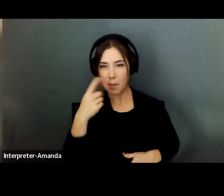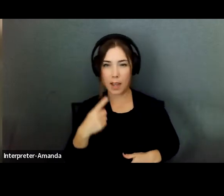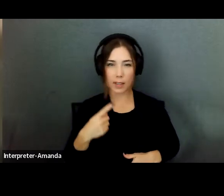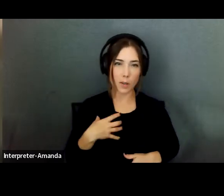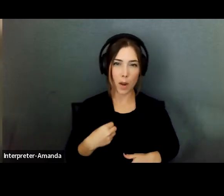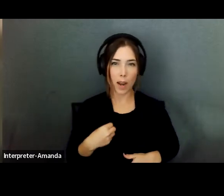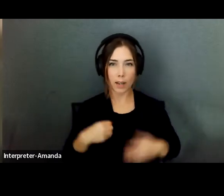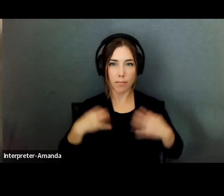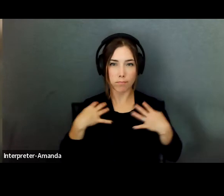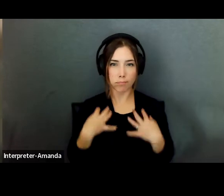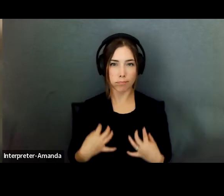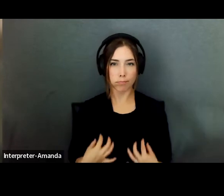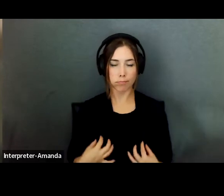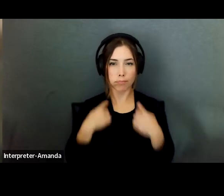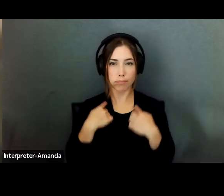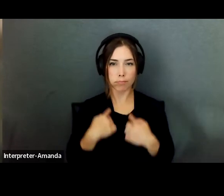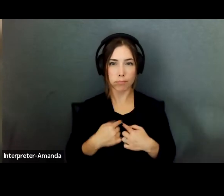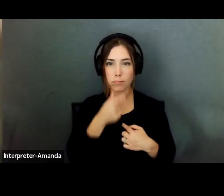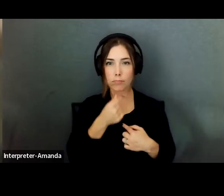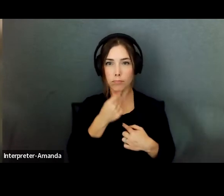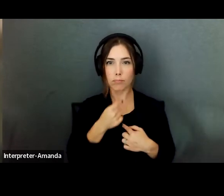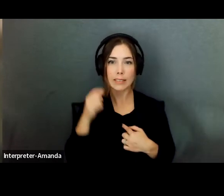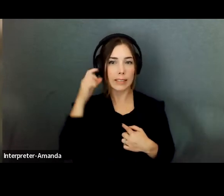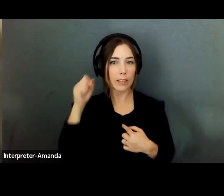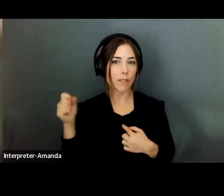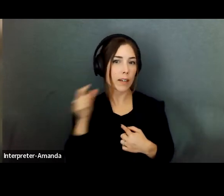I have silver little ball earrings and silver necklace on.